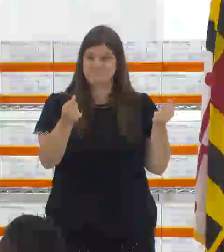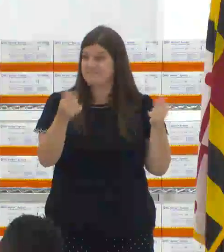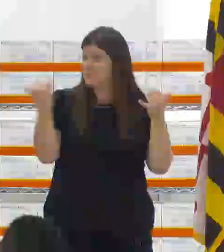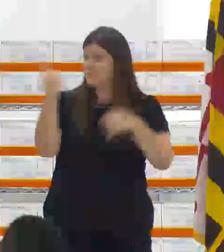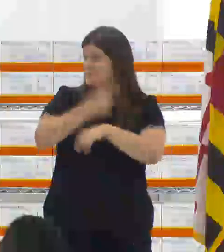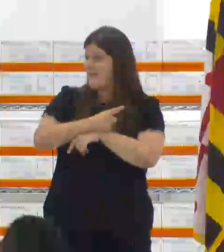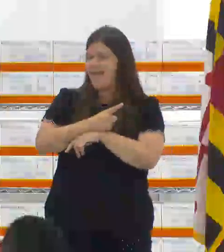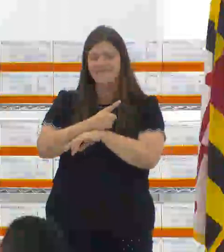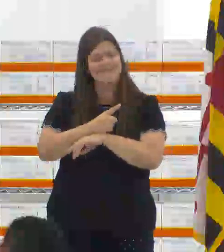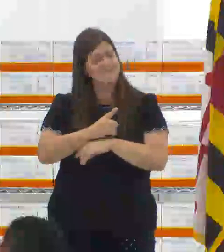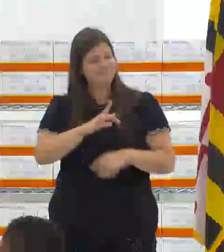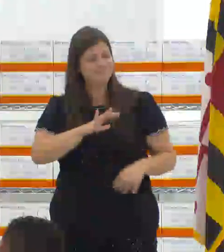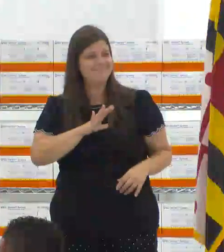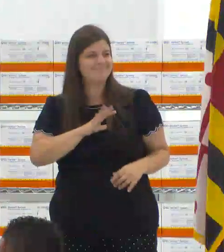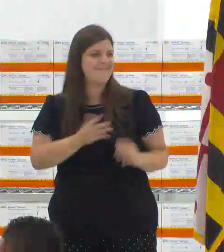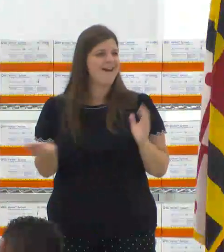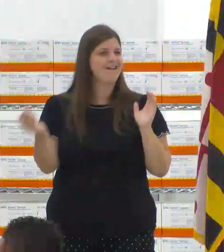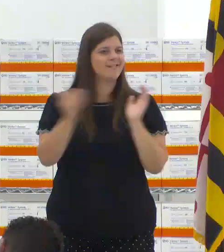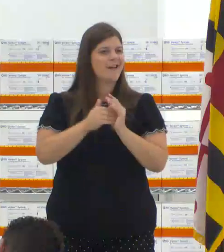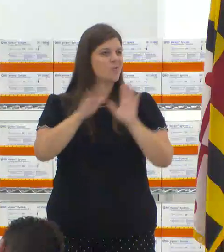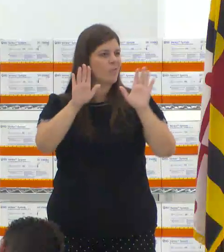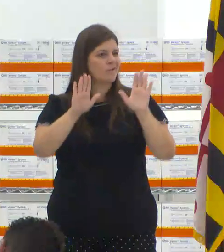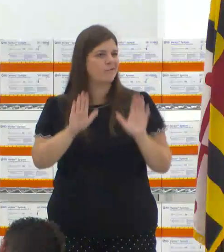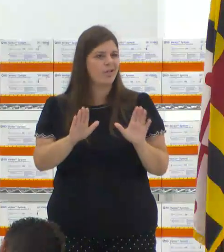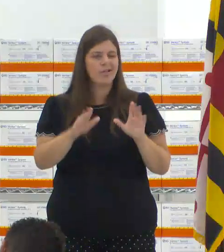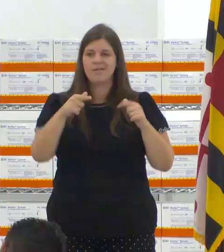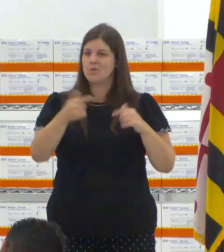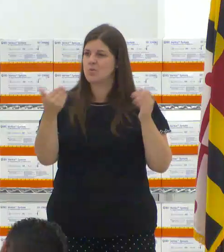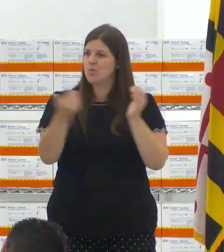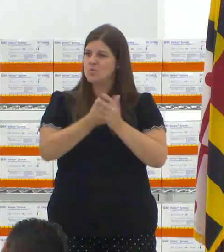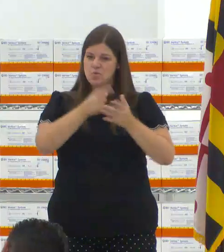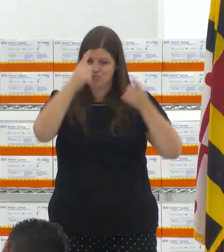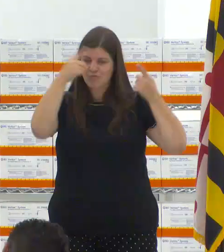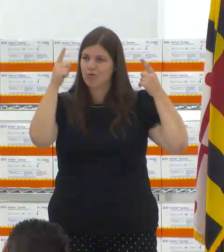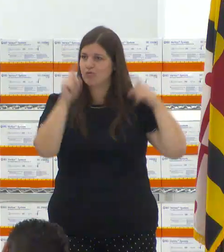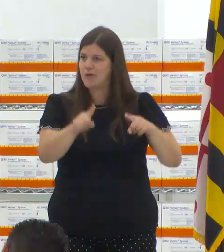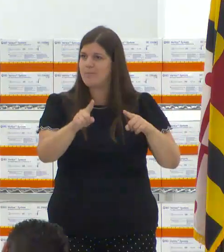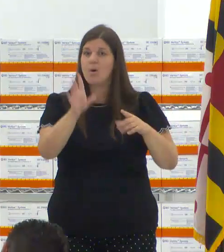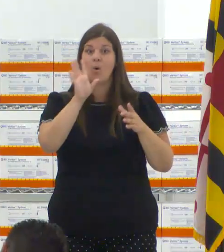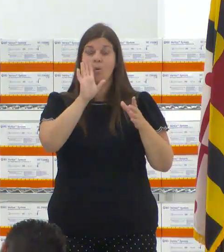lifetime, America's Governors have stepped up and led. And we didn't let the politics get in the way, we